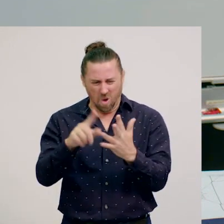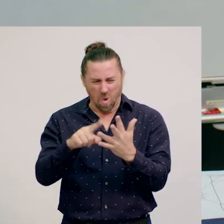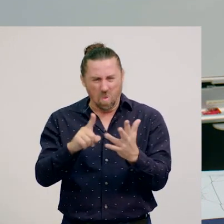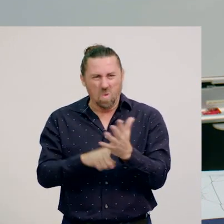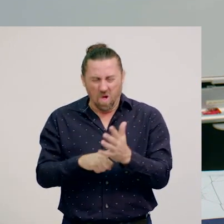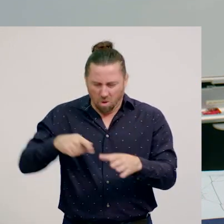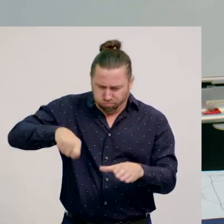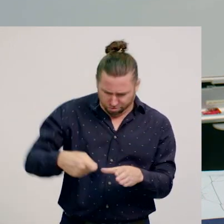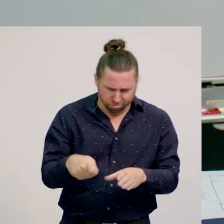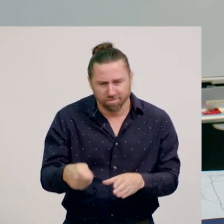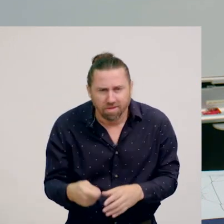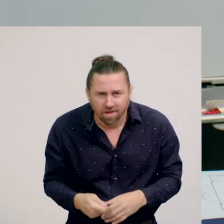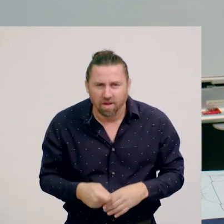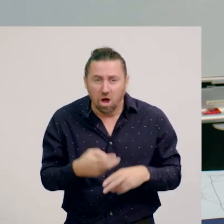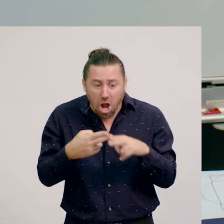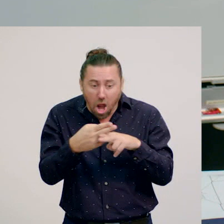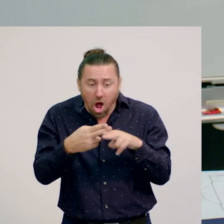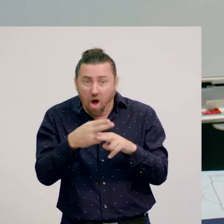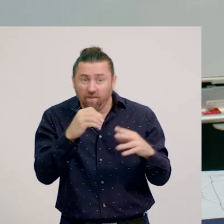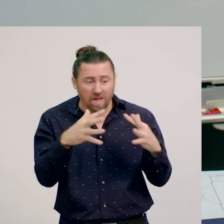What about wood? I think it would break too soon.